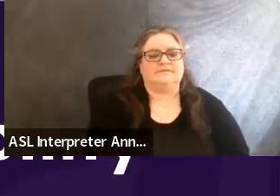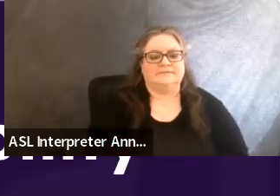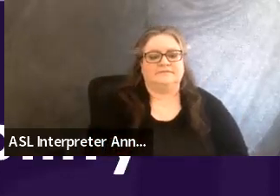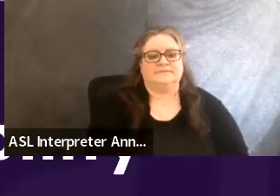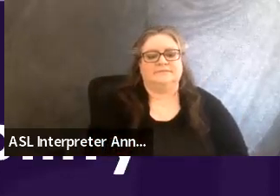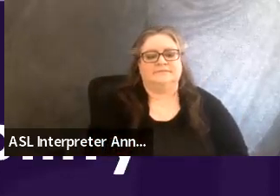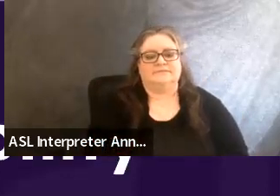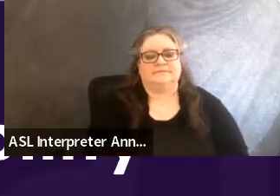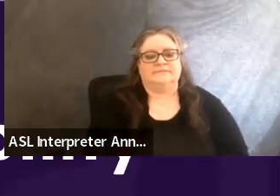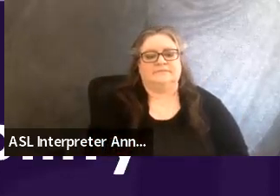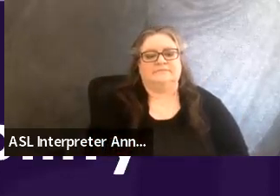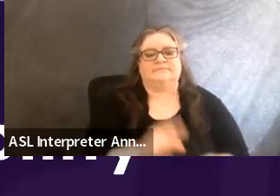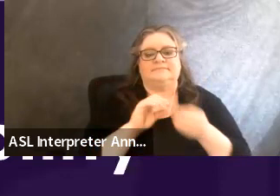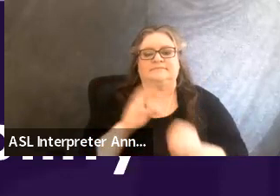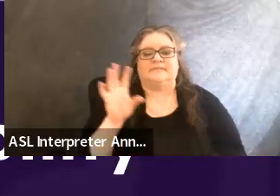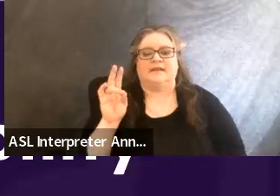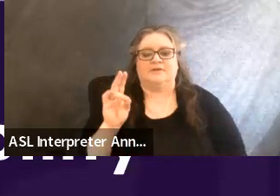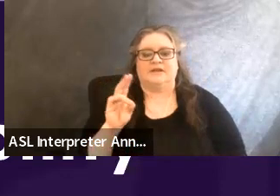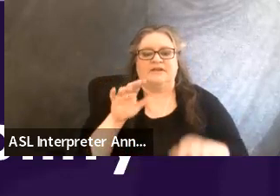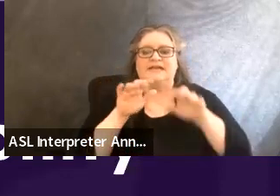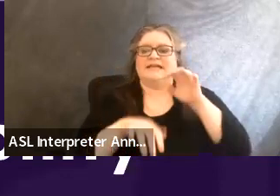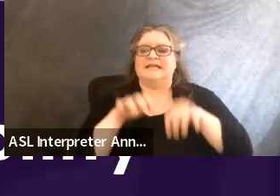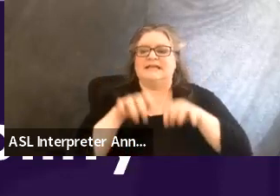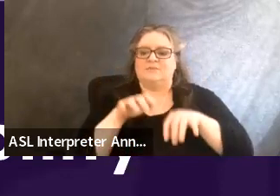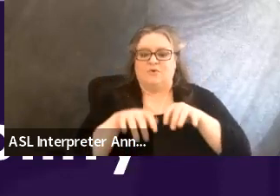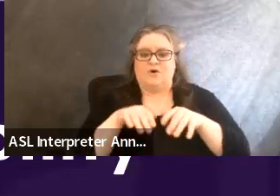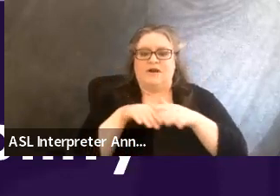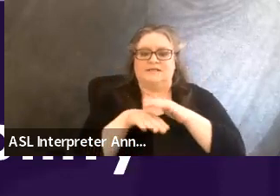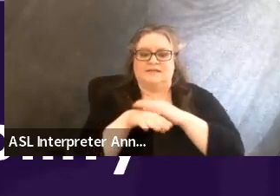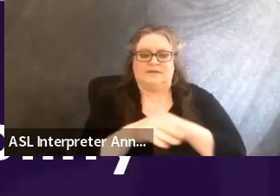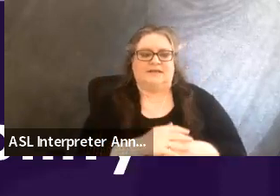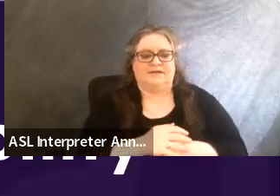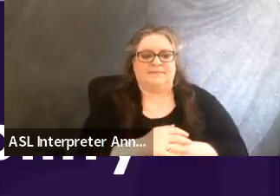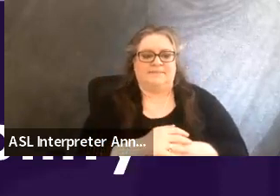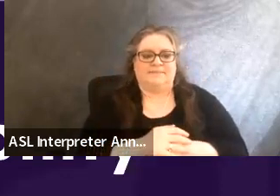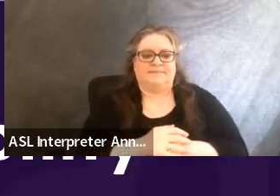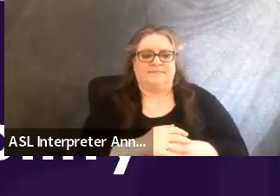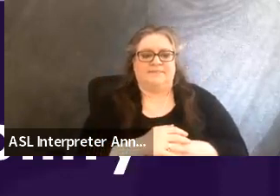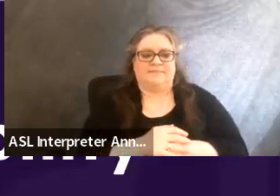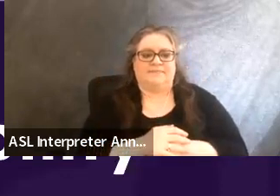Tip number seven: keyboard accessibility. Keyboard accessibility allows users